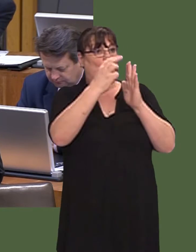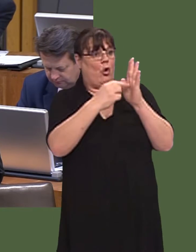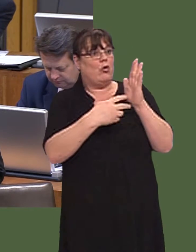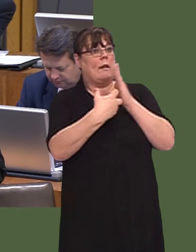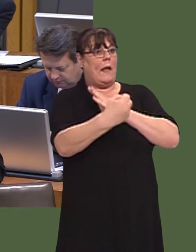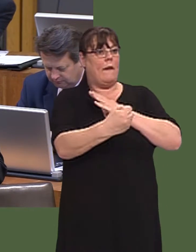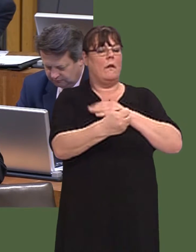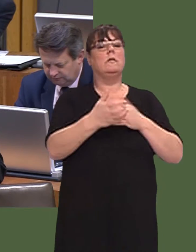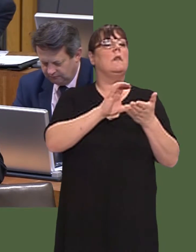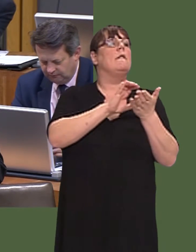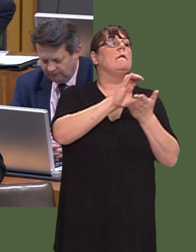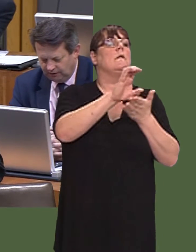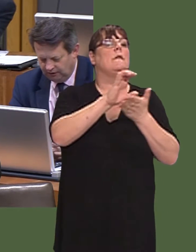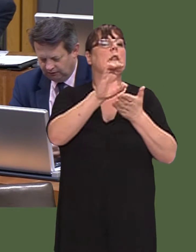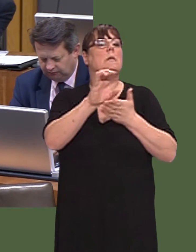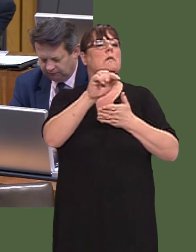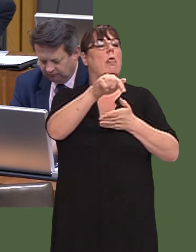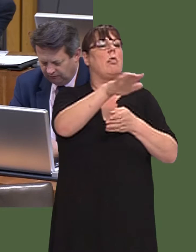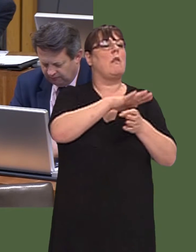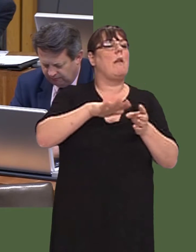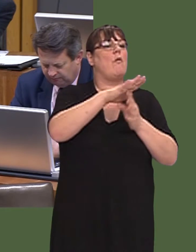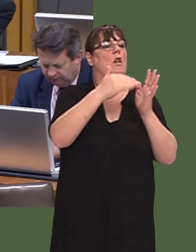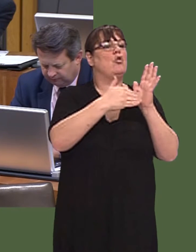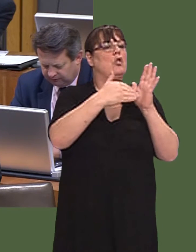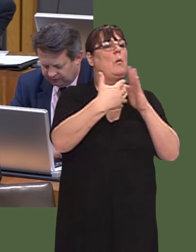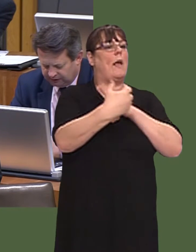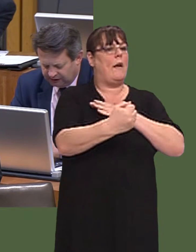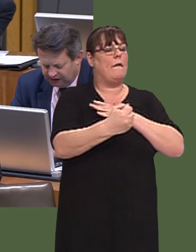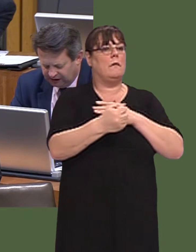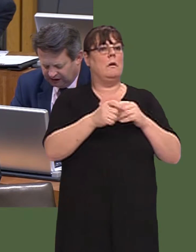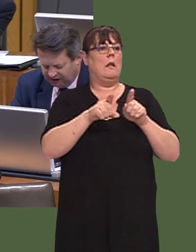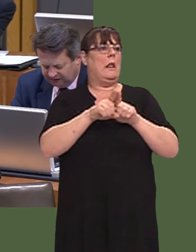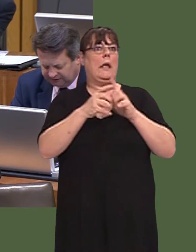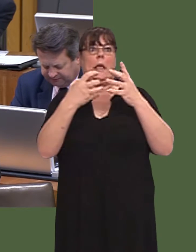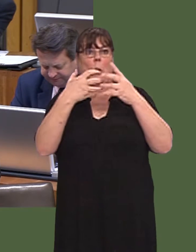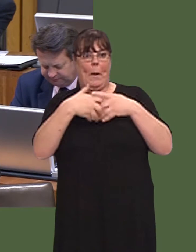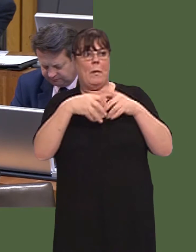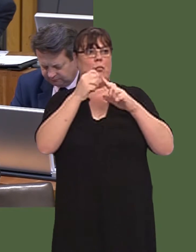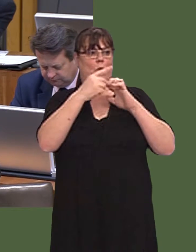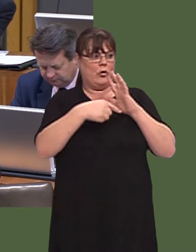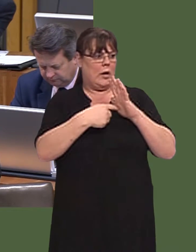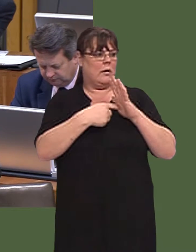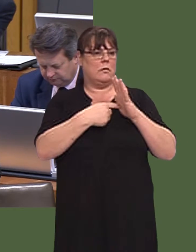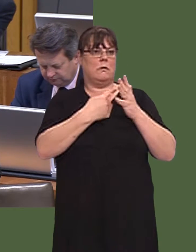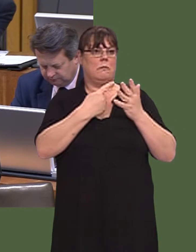Weíve seen investments in the zone as well, such as Consort Equipment Products, which